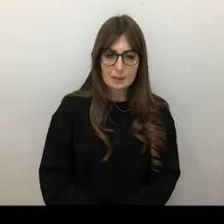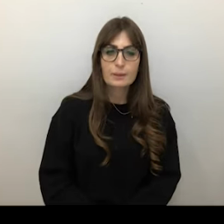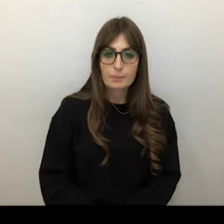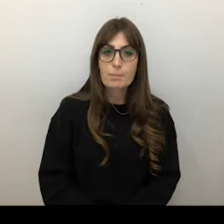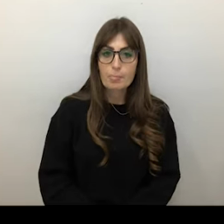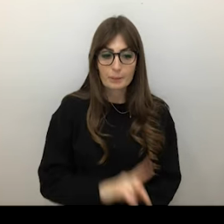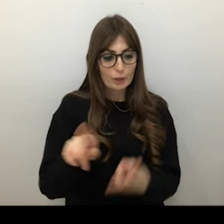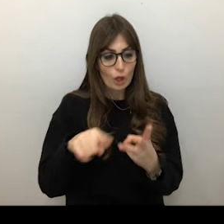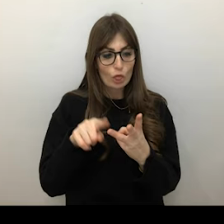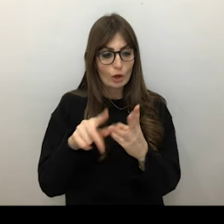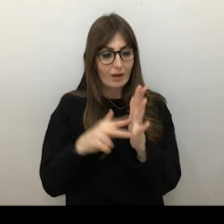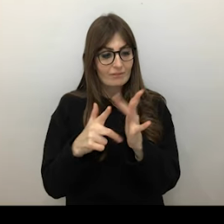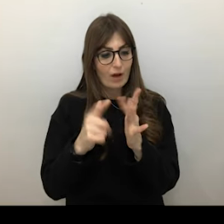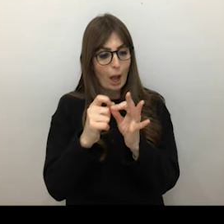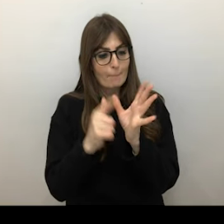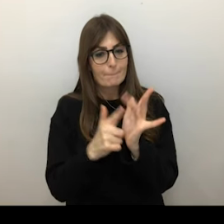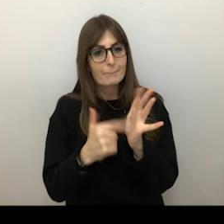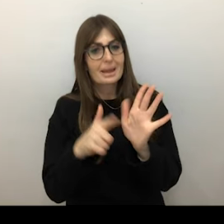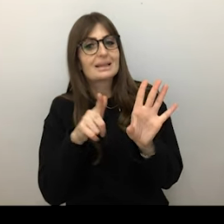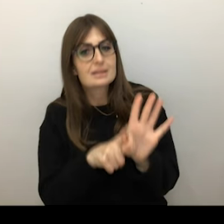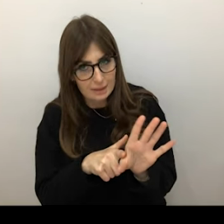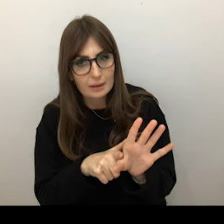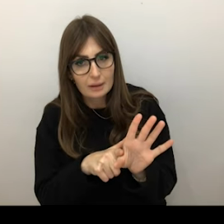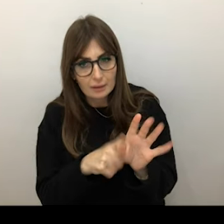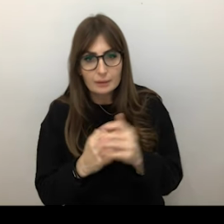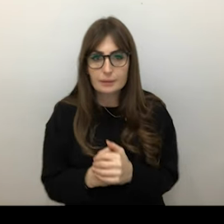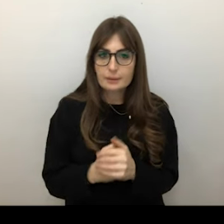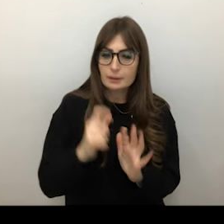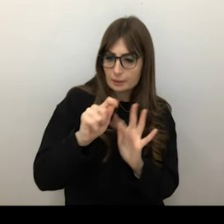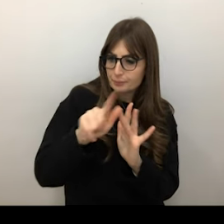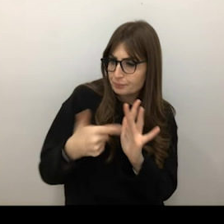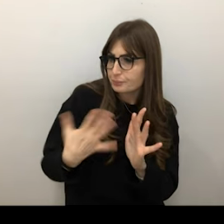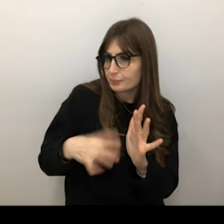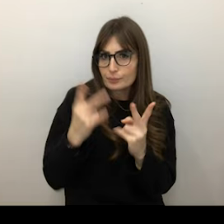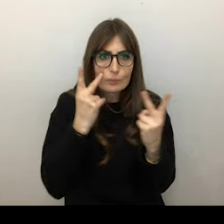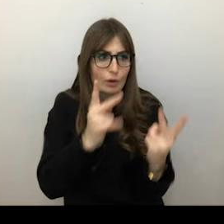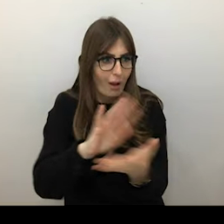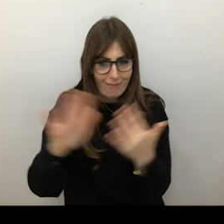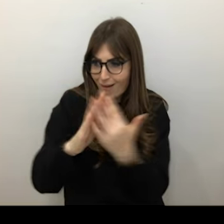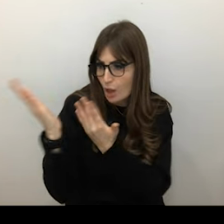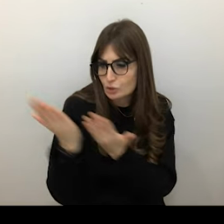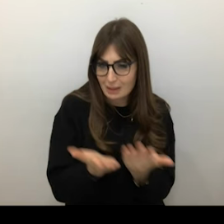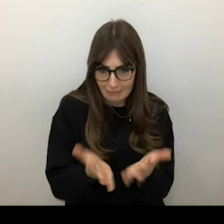The third criterion is viability. So, as I said, project needs to show how it will be able to be delivered as planned.